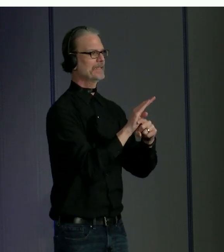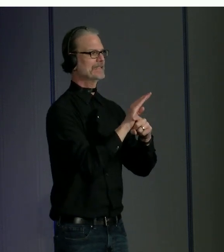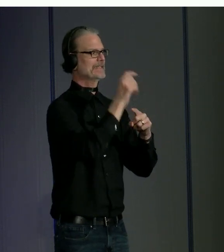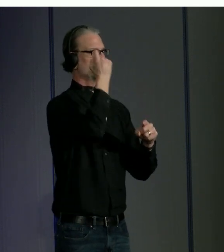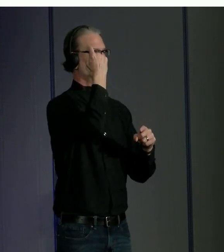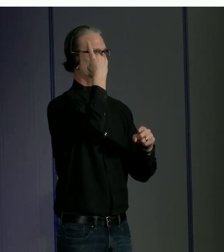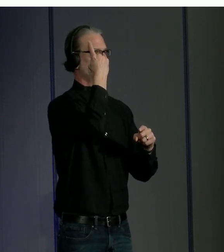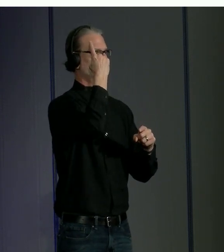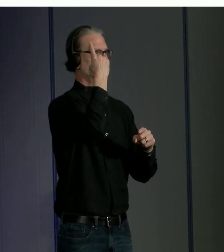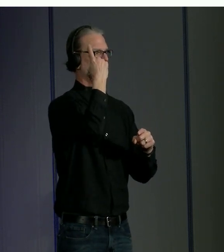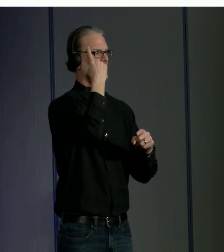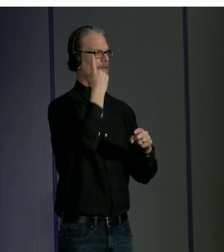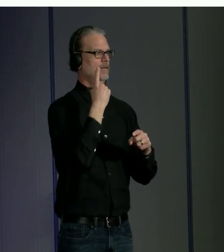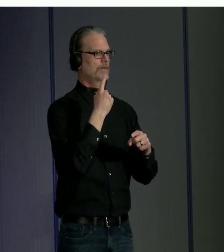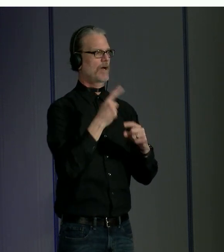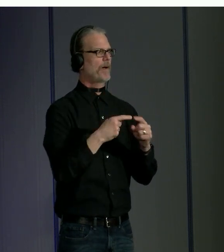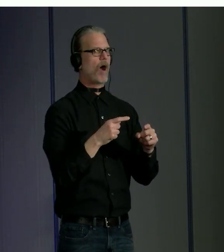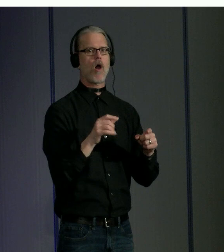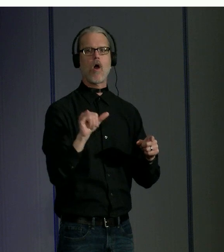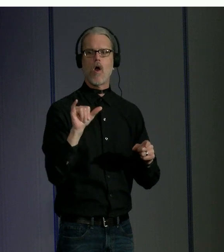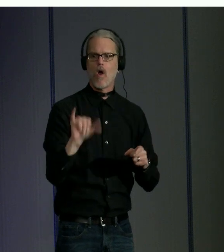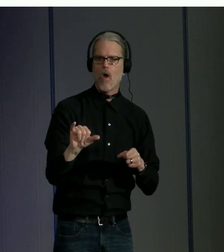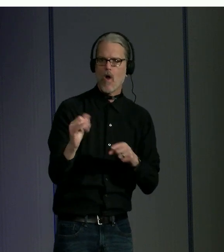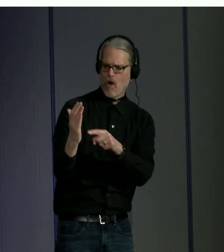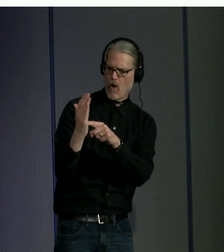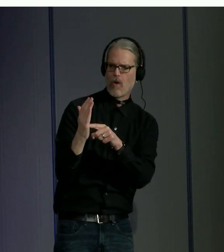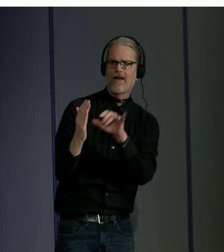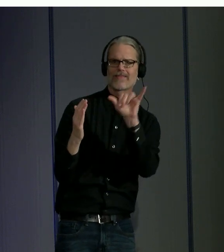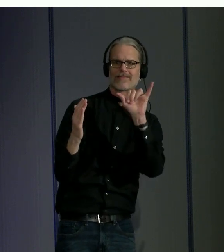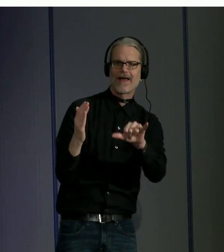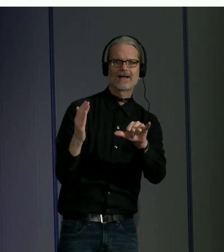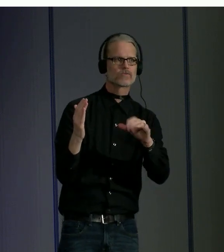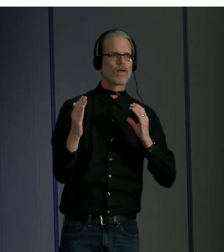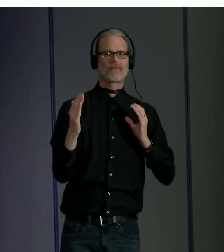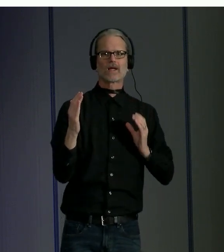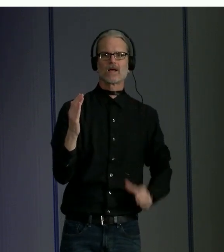of, oh, that's what their customers get.